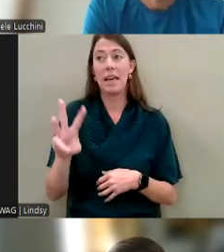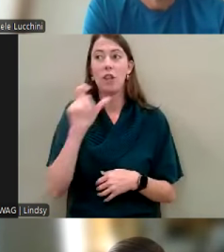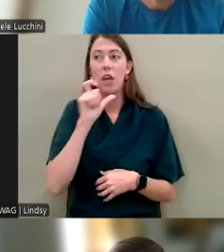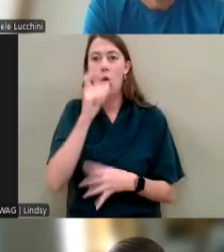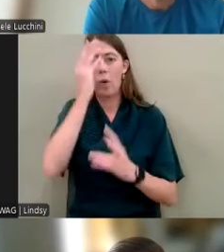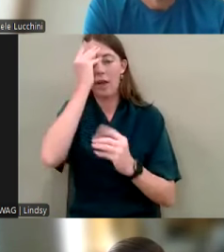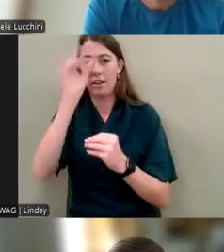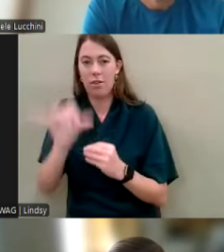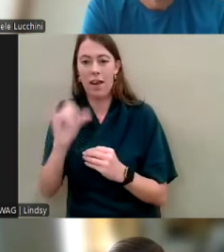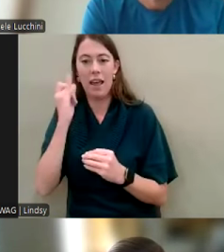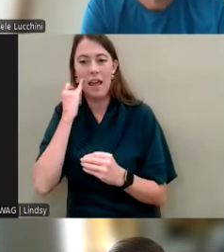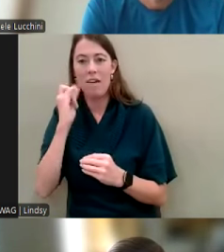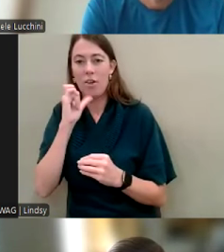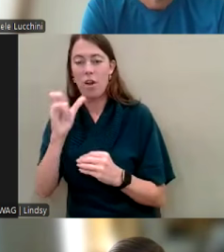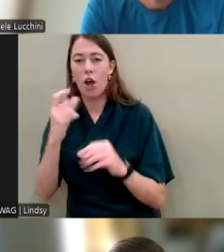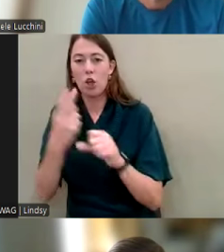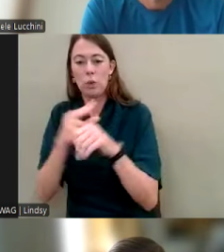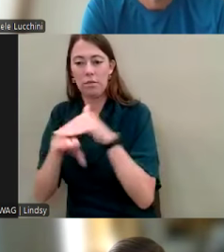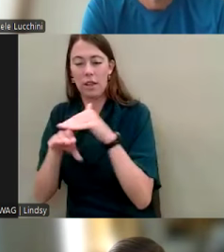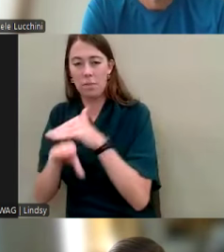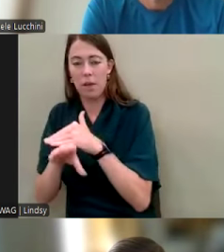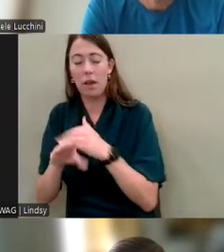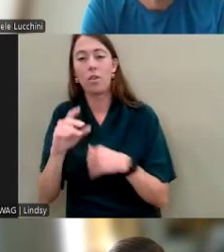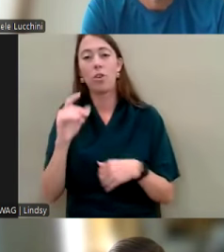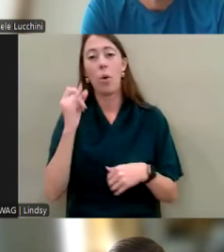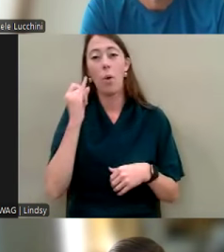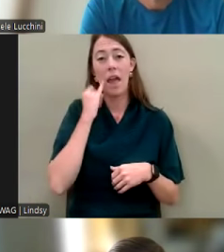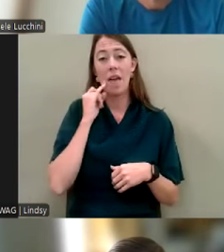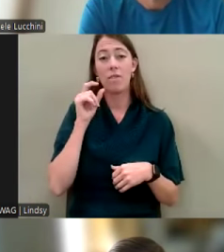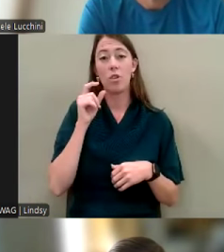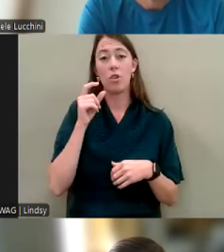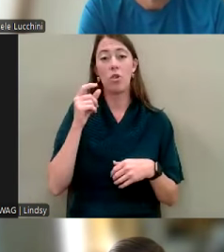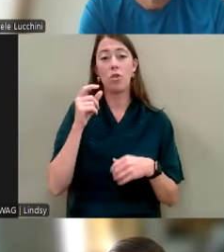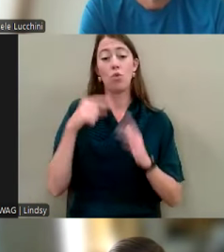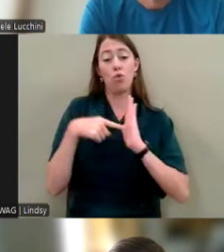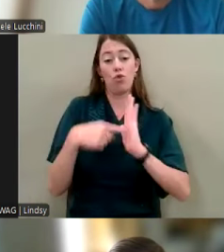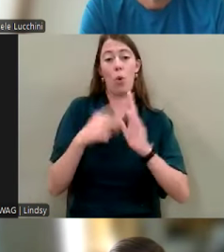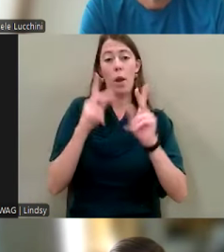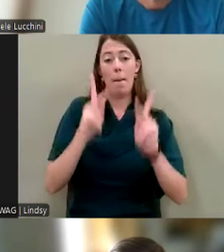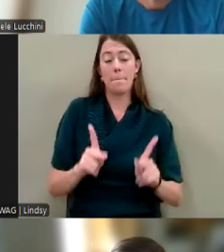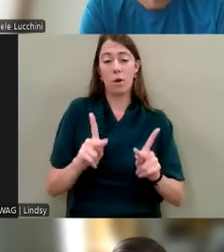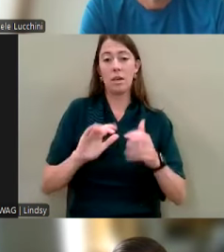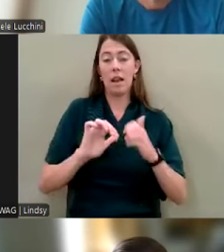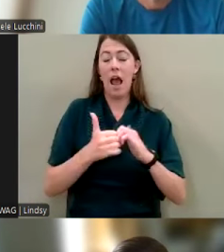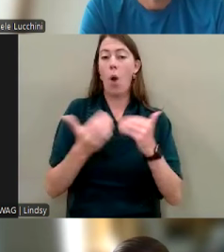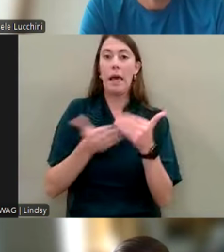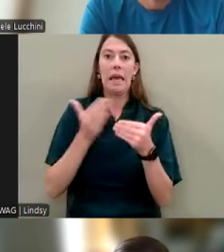navigating and just if you tab through and show somebody how you could easily lose track of where